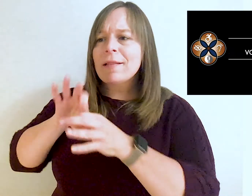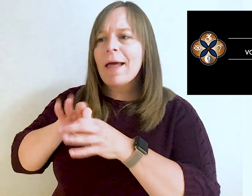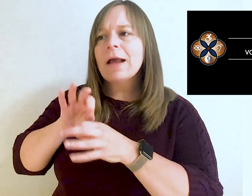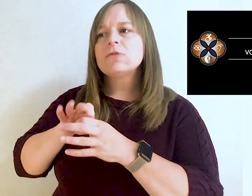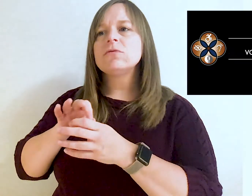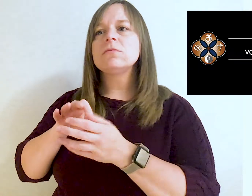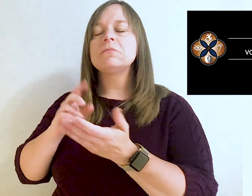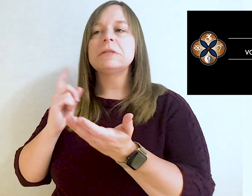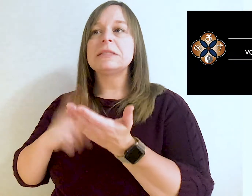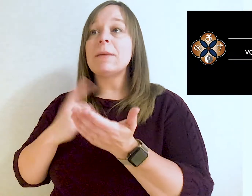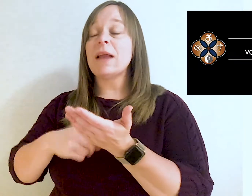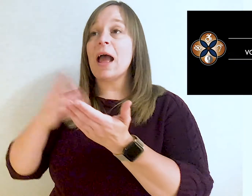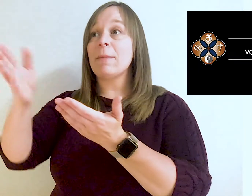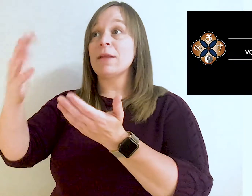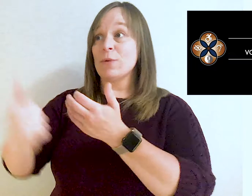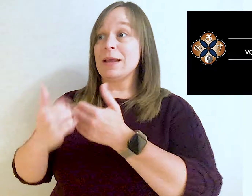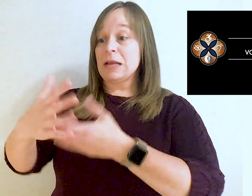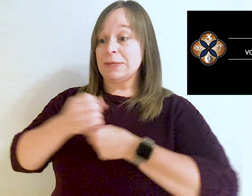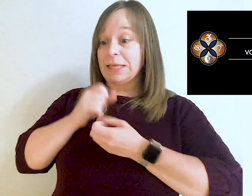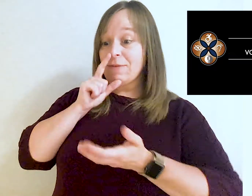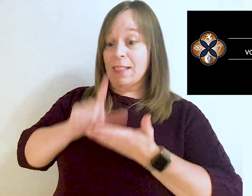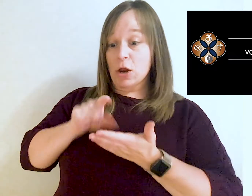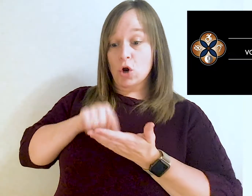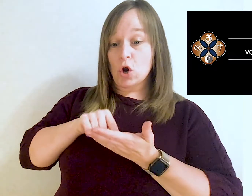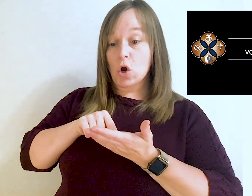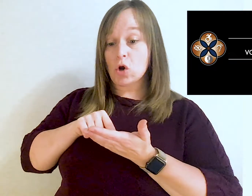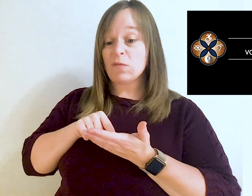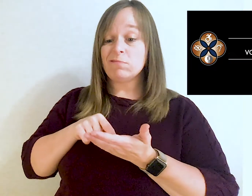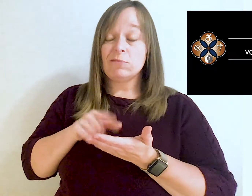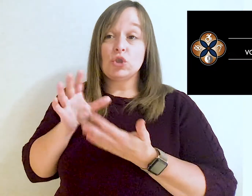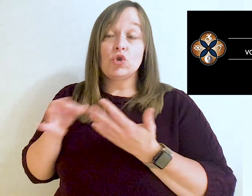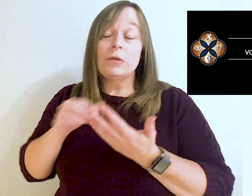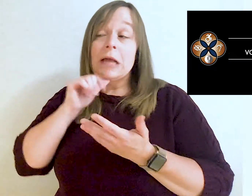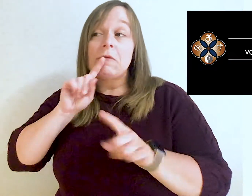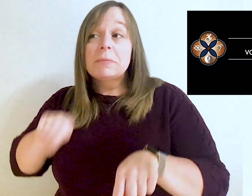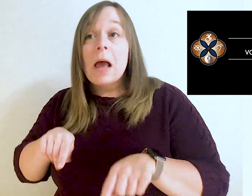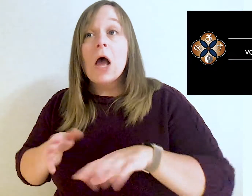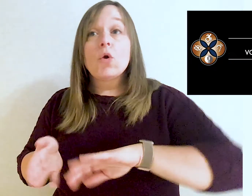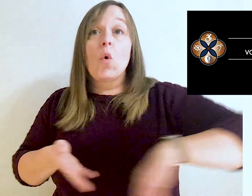Sometimes they get the letter and they choose not to respond or it..